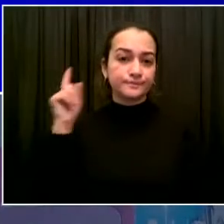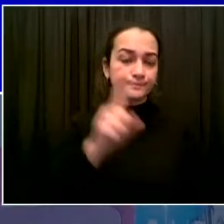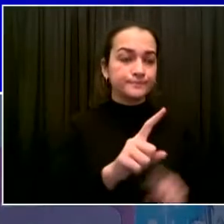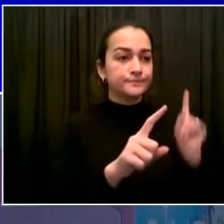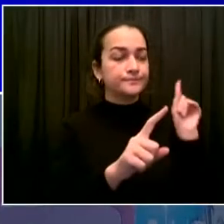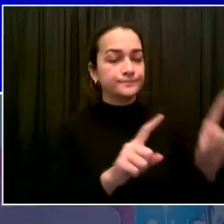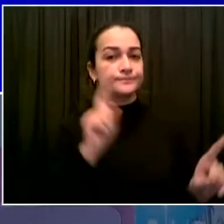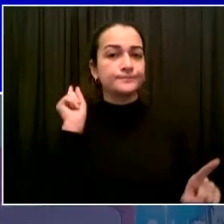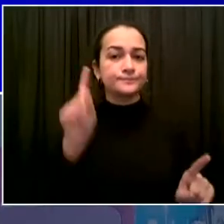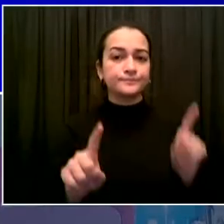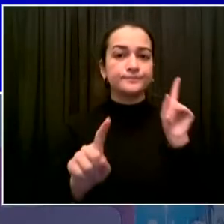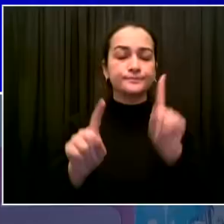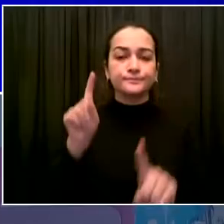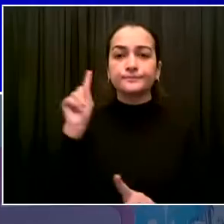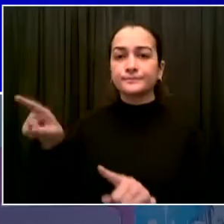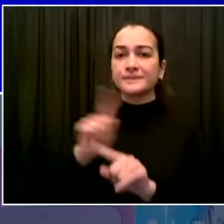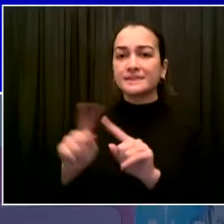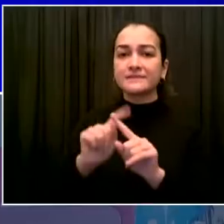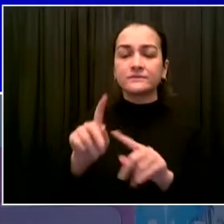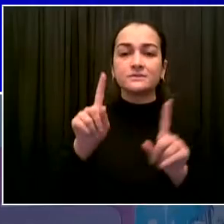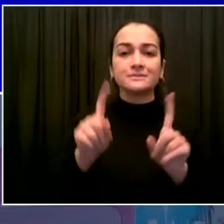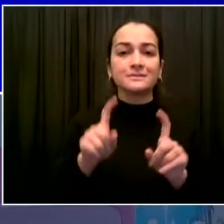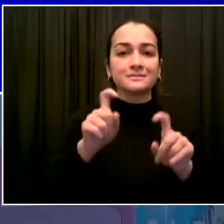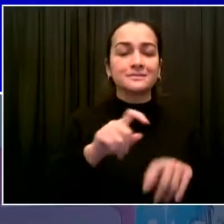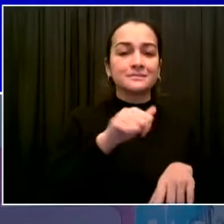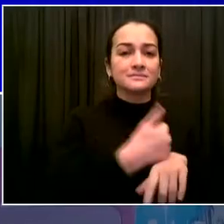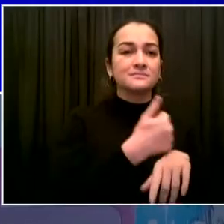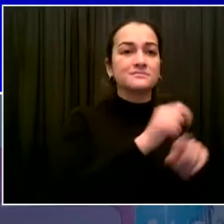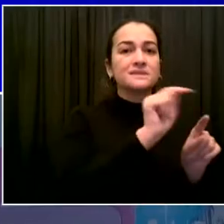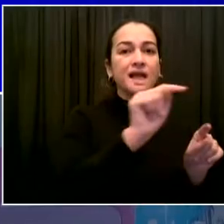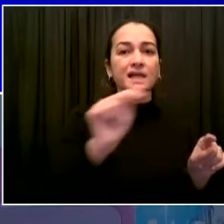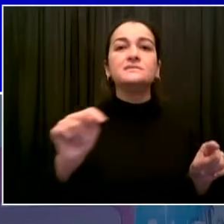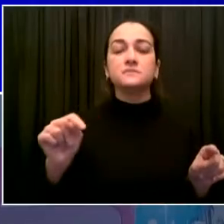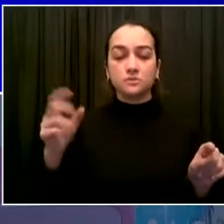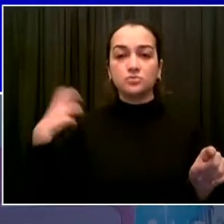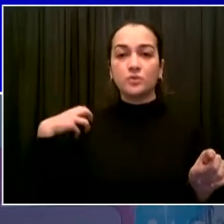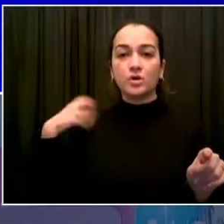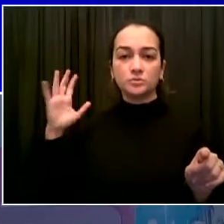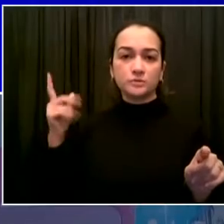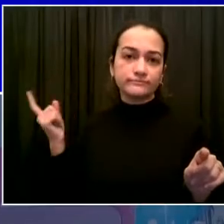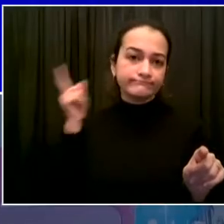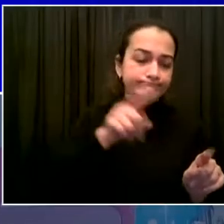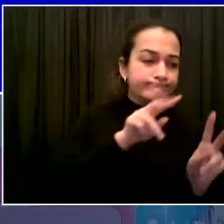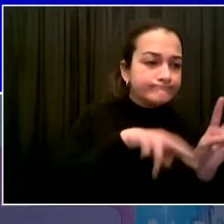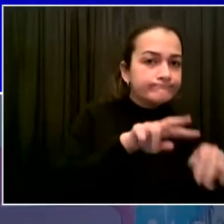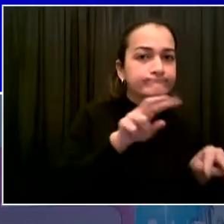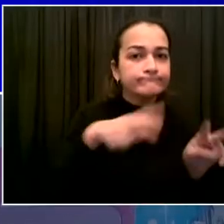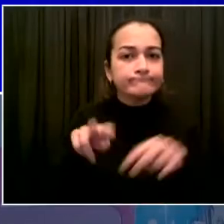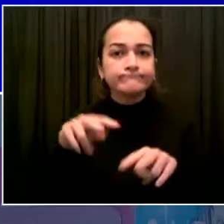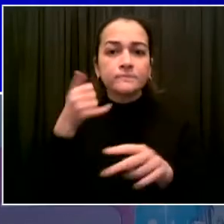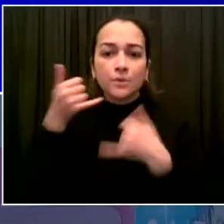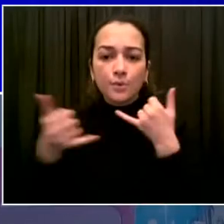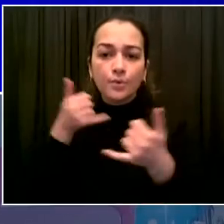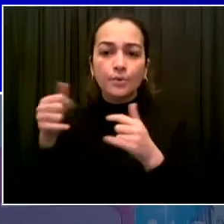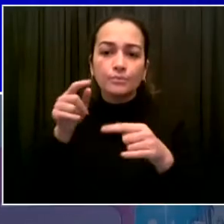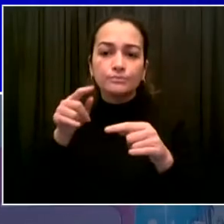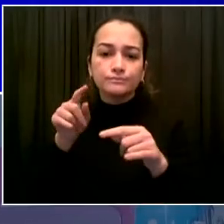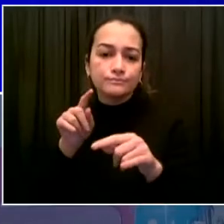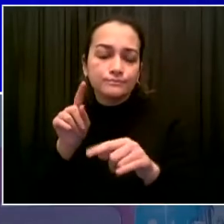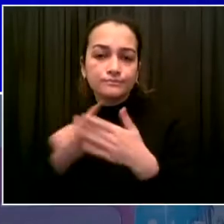SITES WHICH WE WILL IMPLEMENT. STARTING TODAY, WEARE SENDING OUT SUPERVISORS TO ALL OF OUR PRIVATE VENDOR